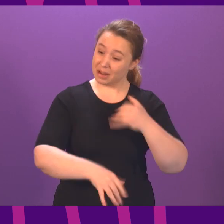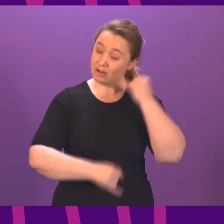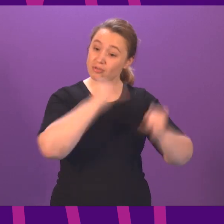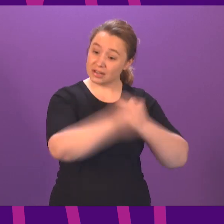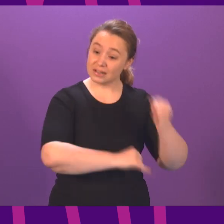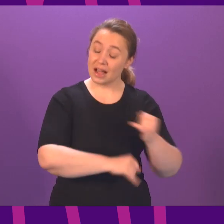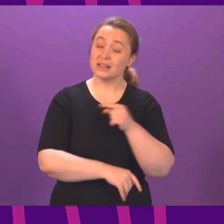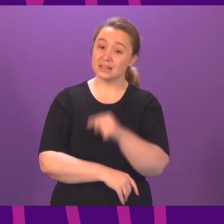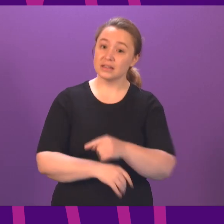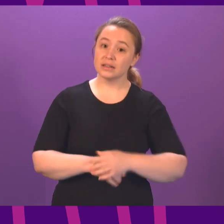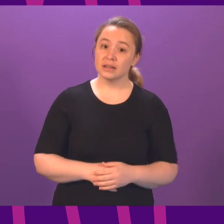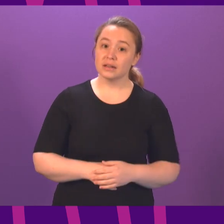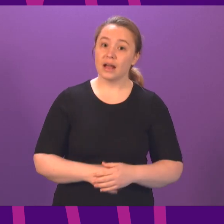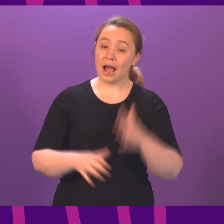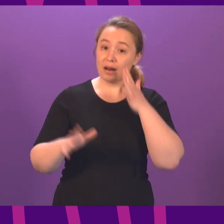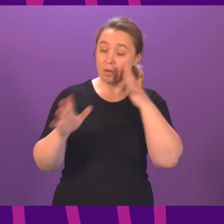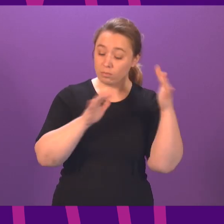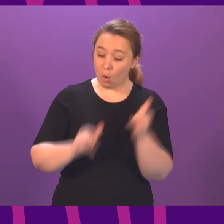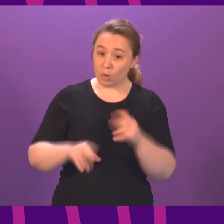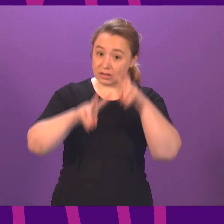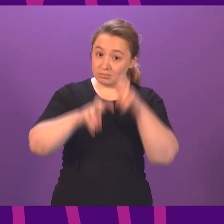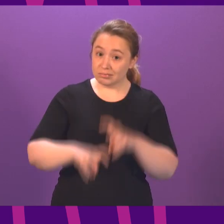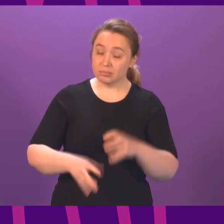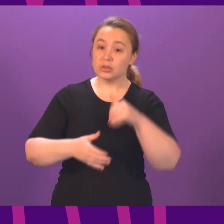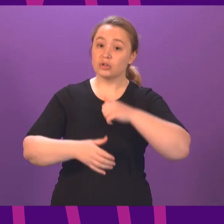I think that the Audit Scotland report is really important, this is a point that is